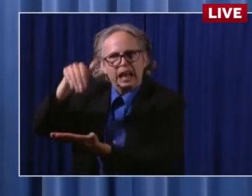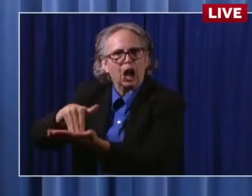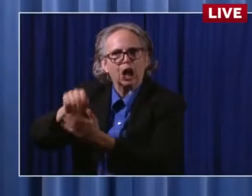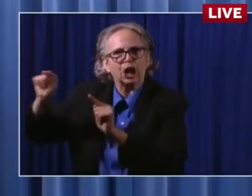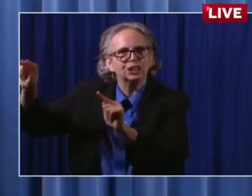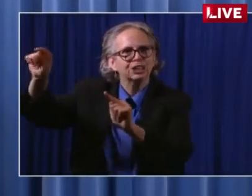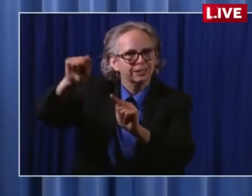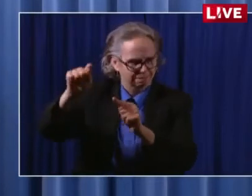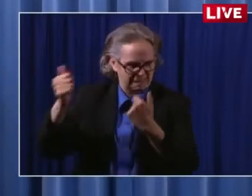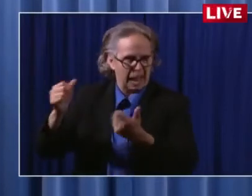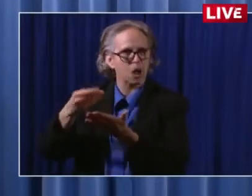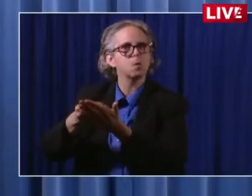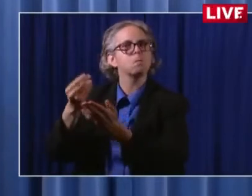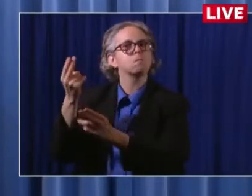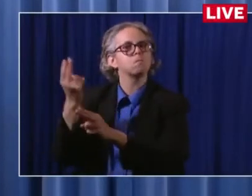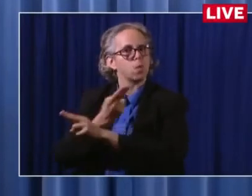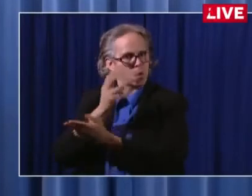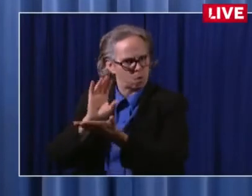PROVIDERS.